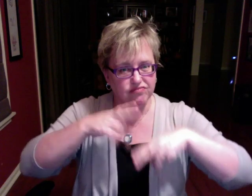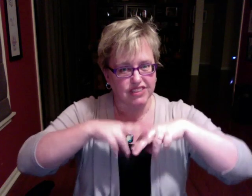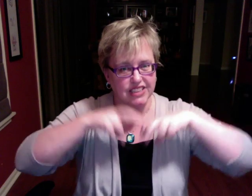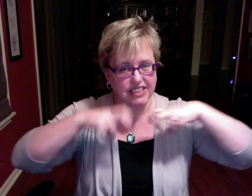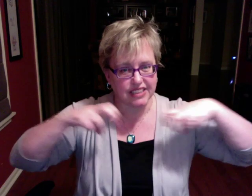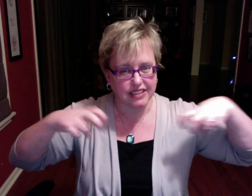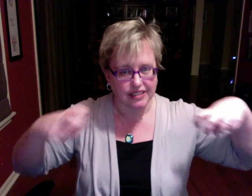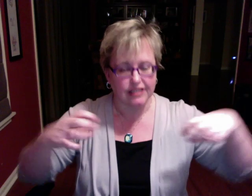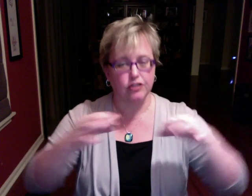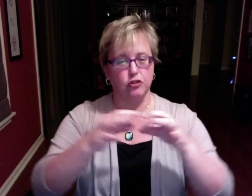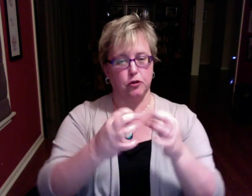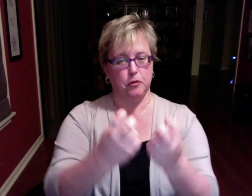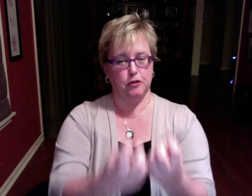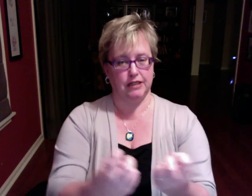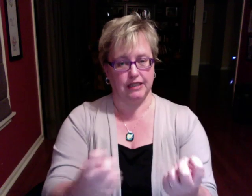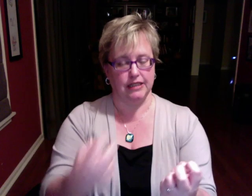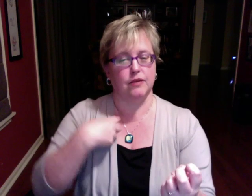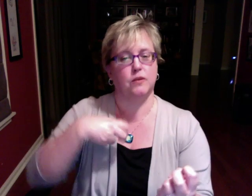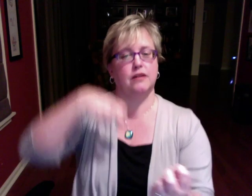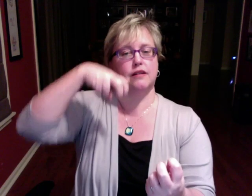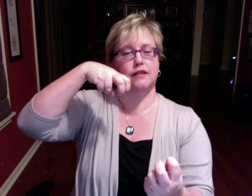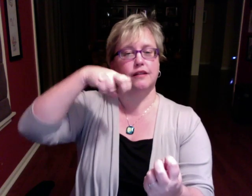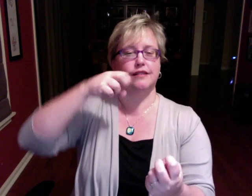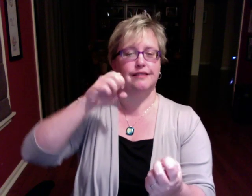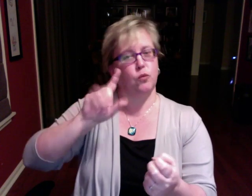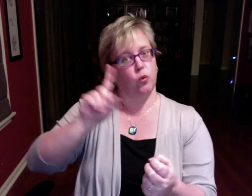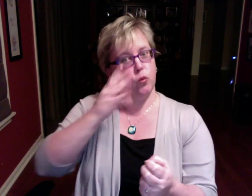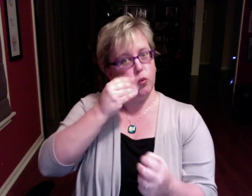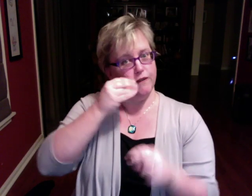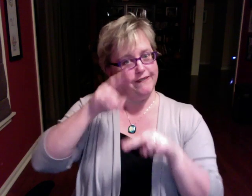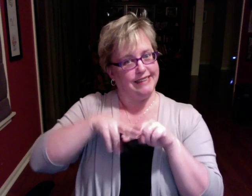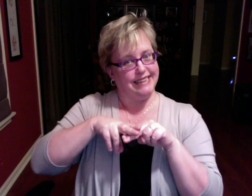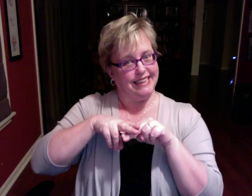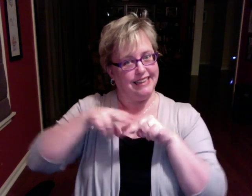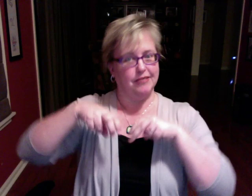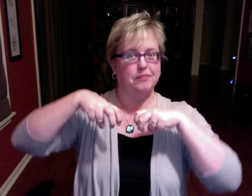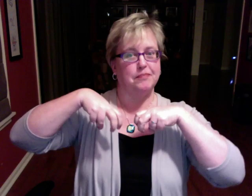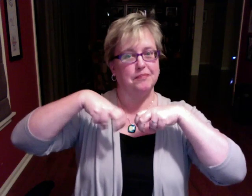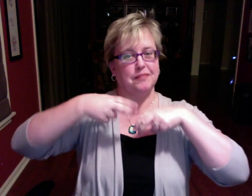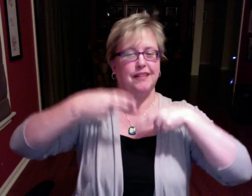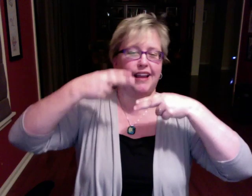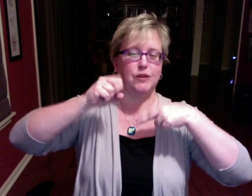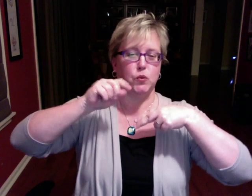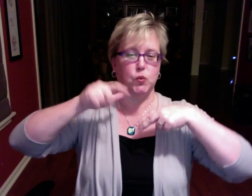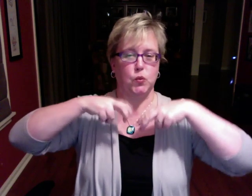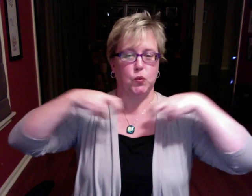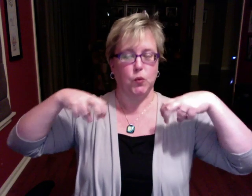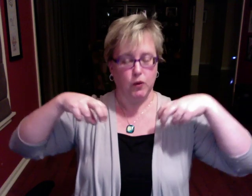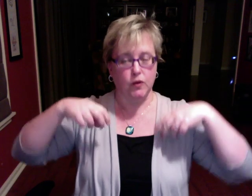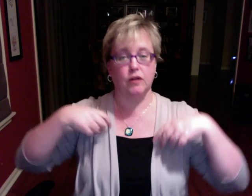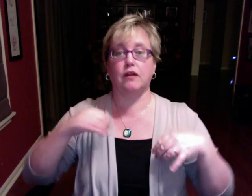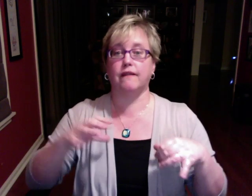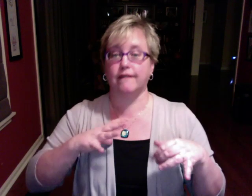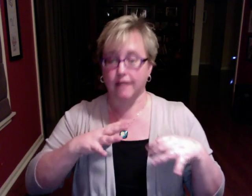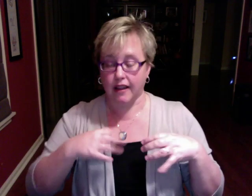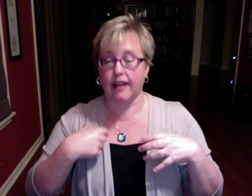The seats were nice and fancy and the area roomy. We had stools while interpreters sat in front of us in lower chairs. The chairs we sat on were the same chairs Wolf Blitzer used.